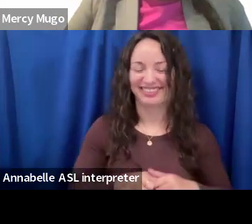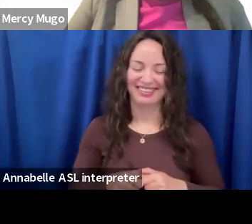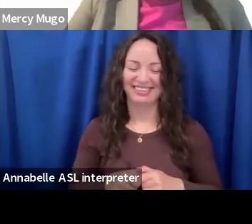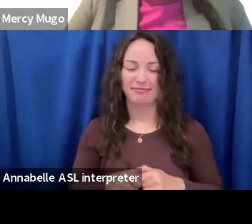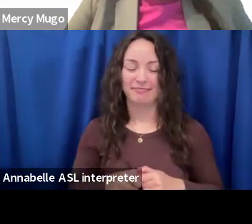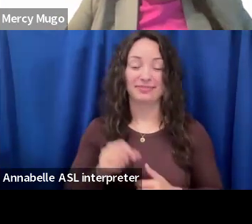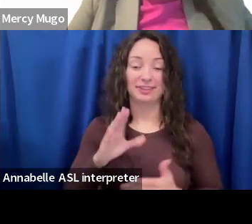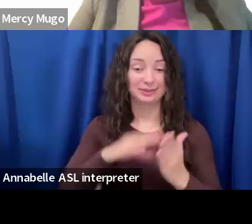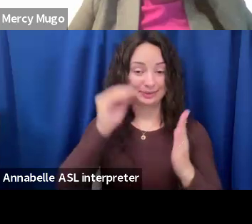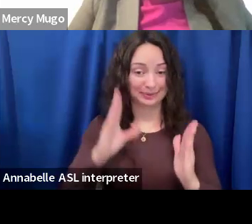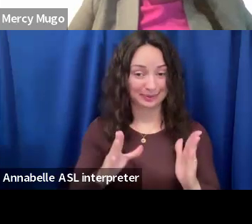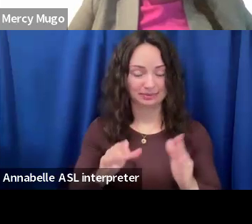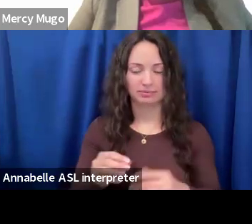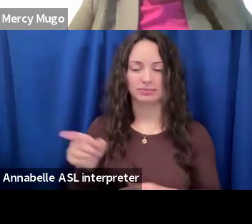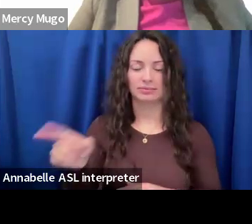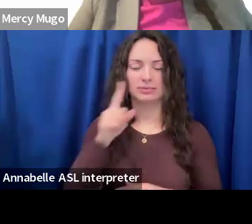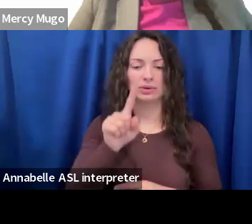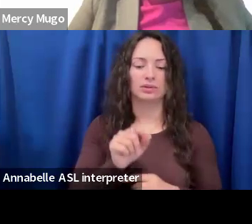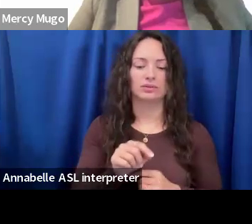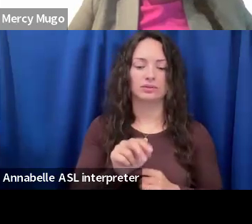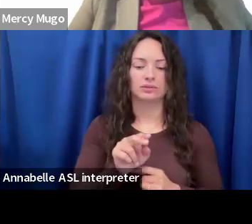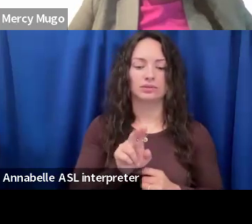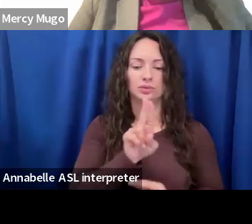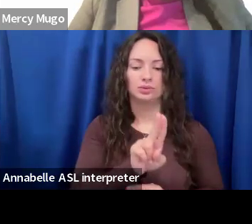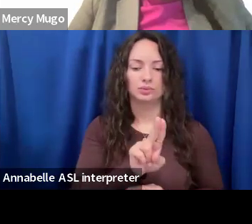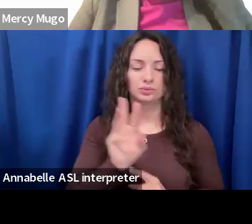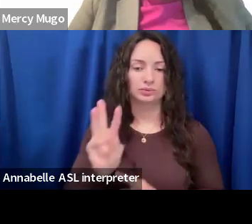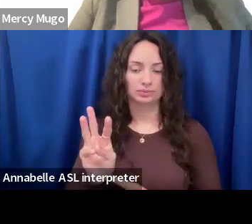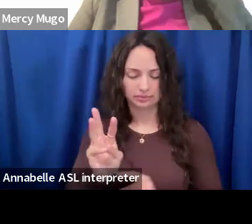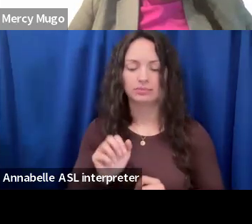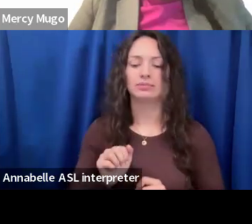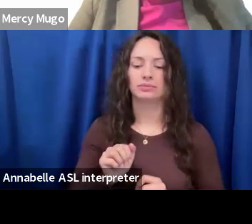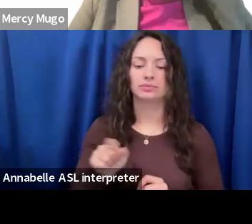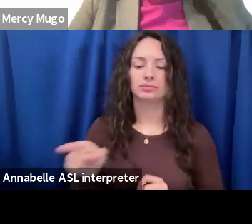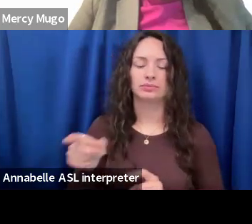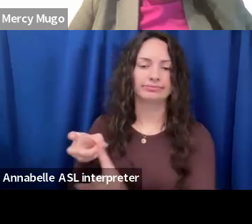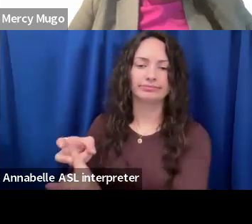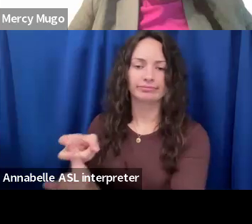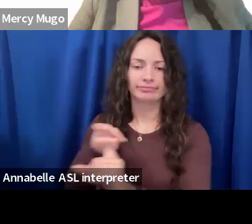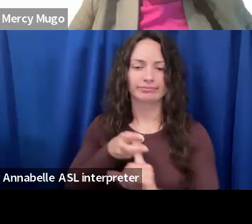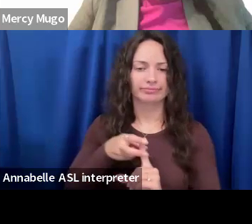were recruited from high schools that at least 30 percent of the students on free or reduced price